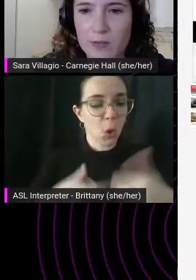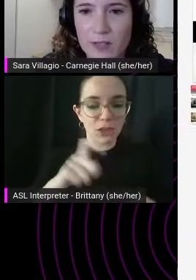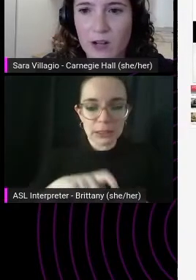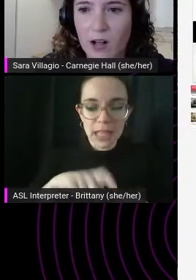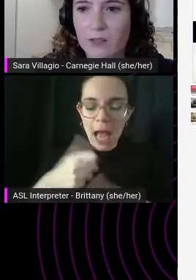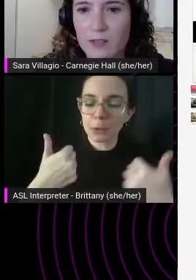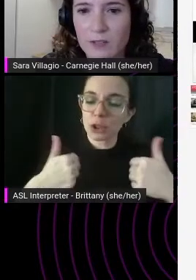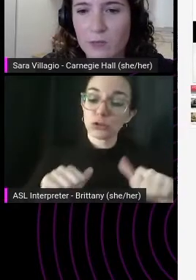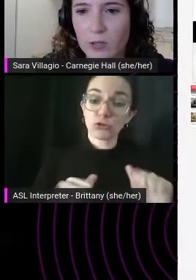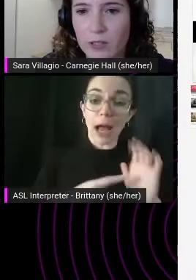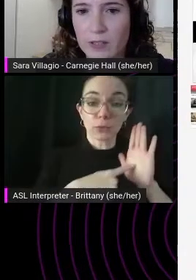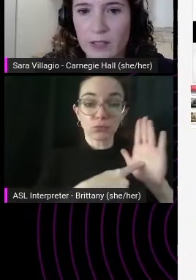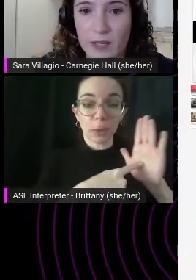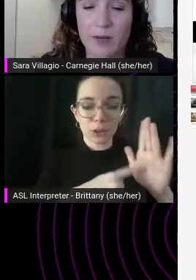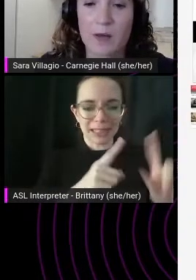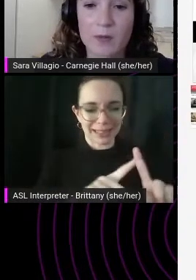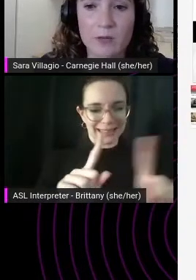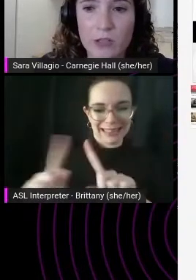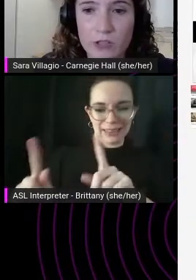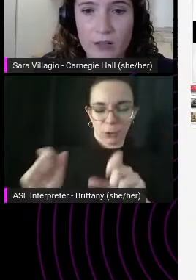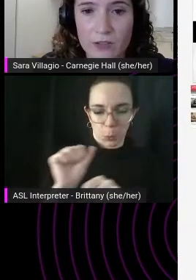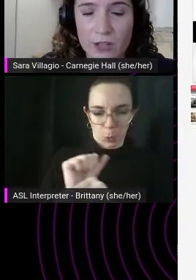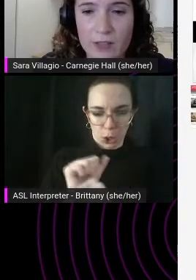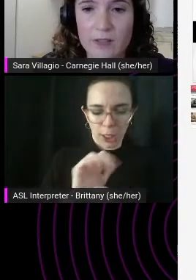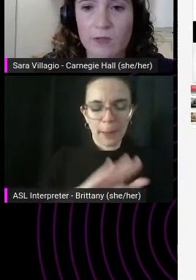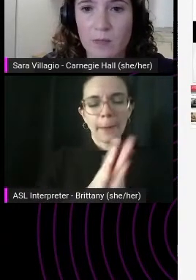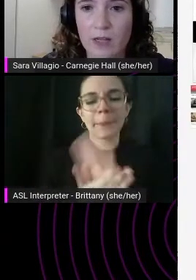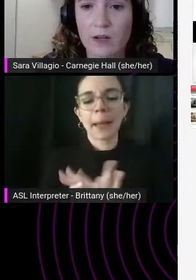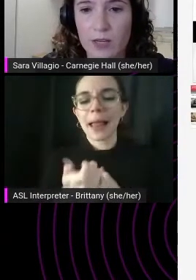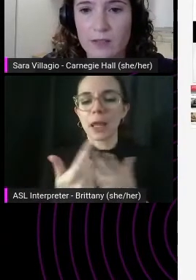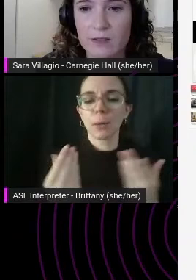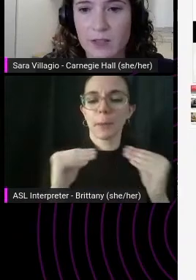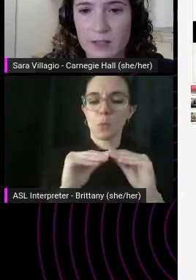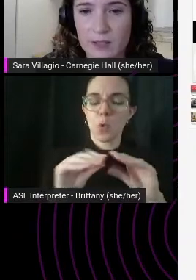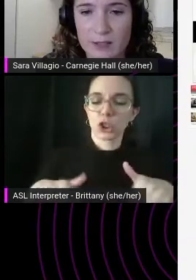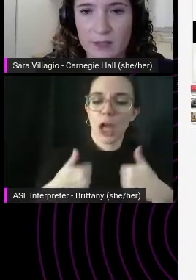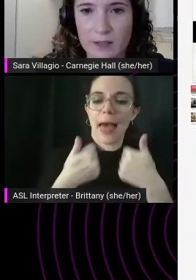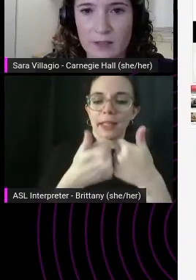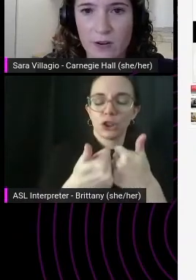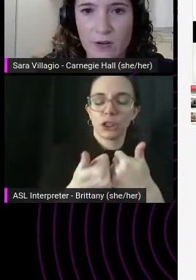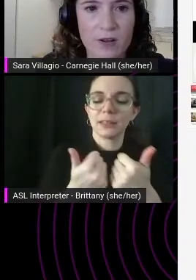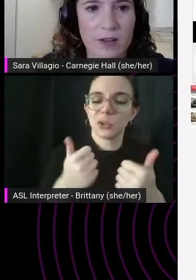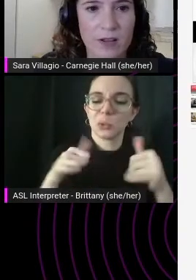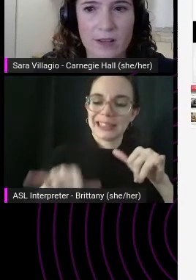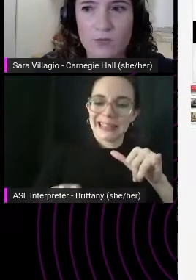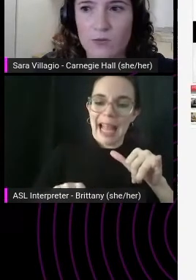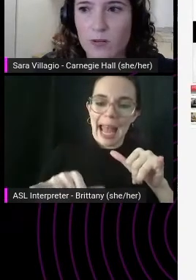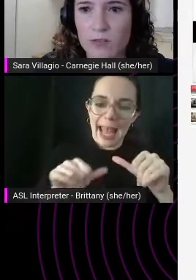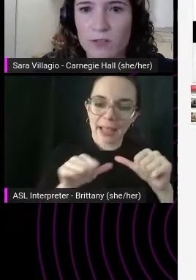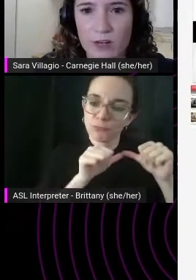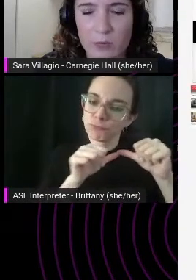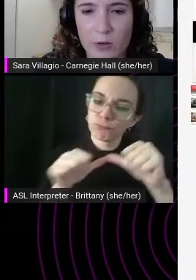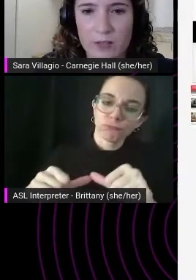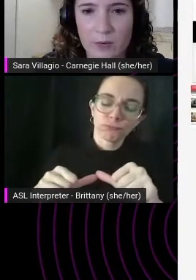representing all of this different work, it became a little more challenging to remain cohesive and consistent. So, this was one of the starting points